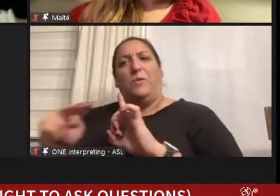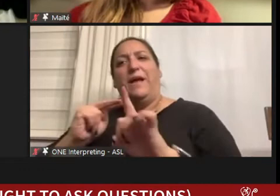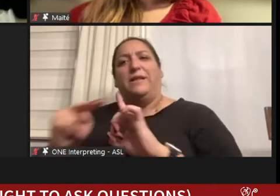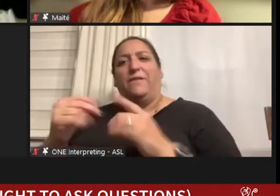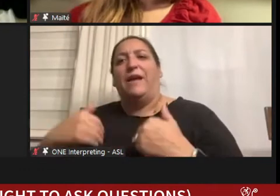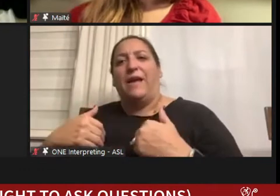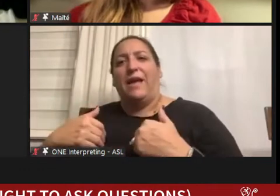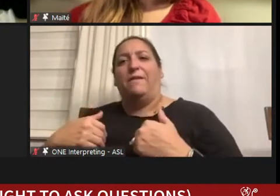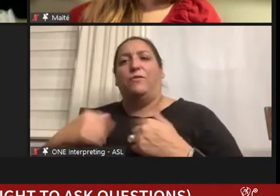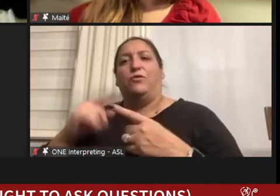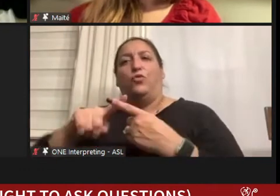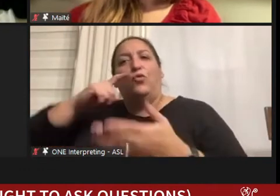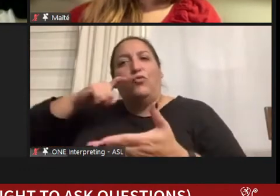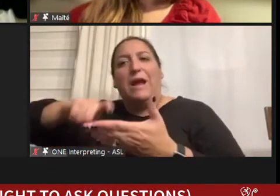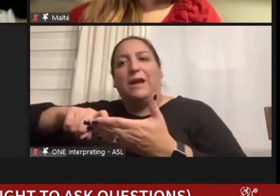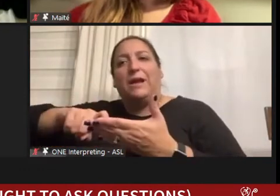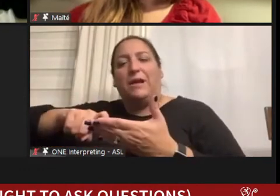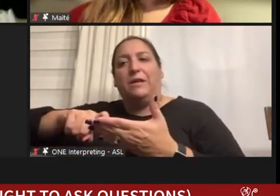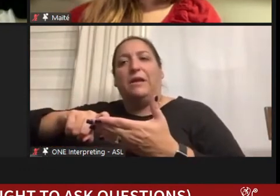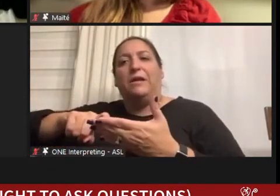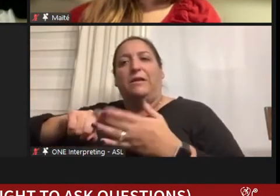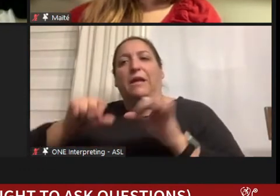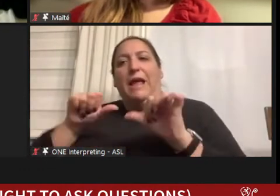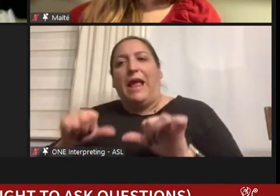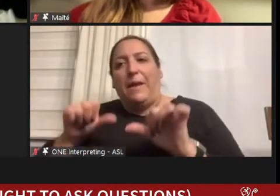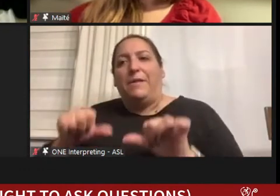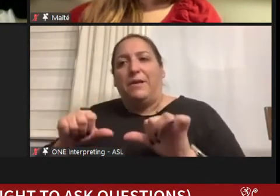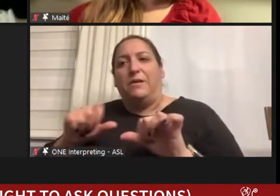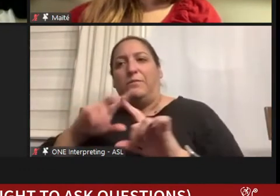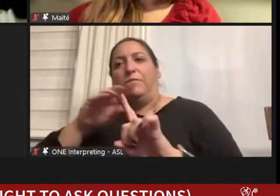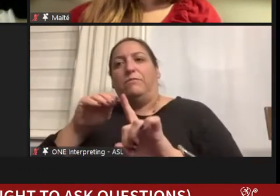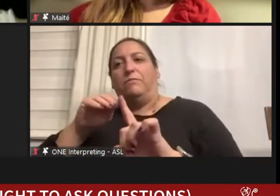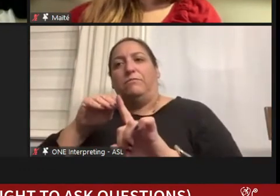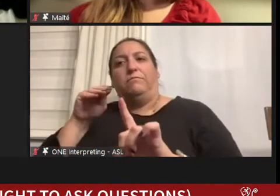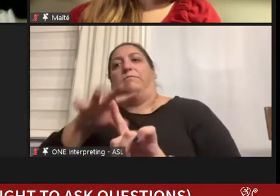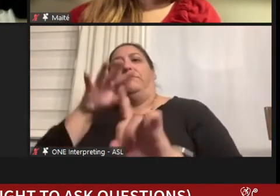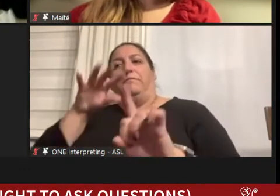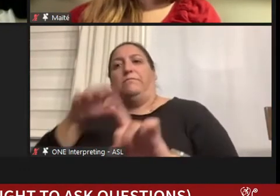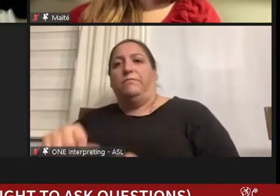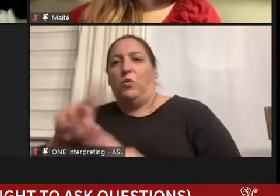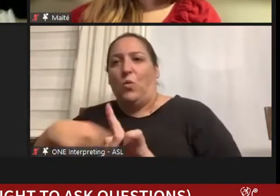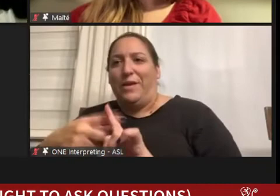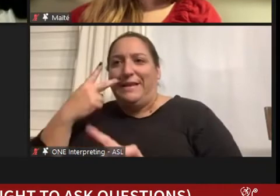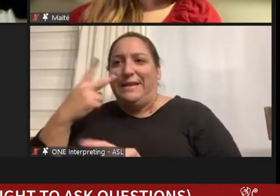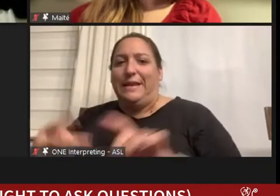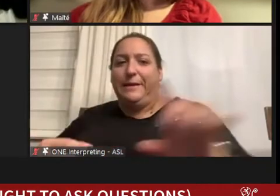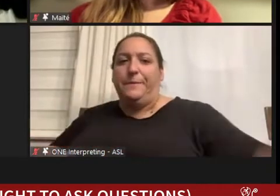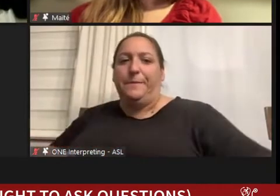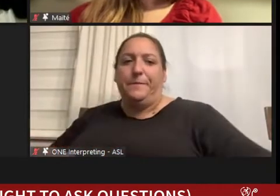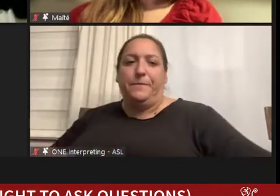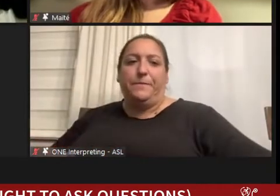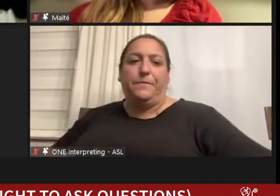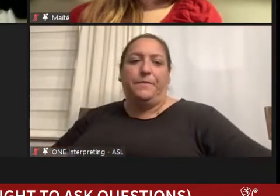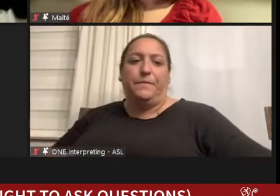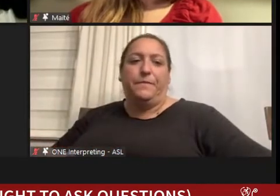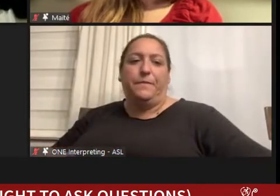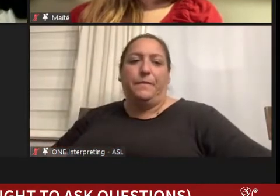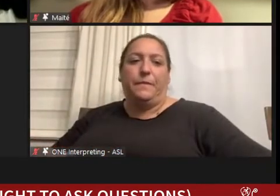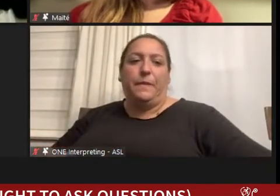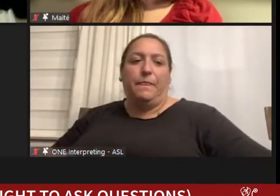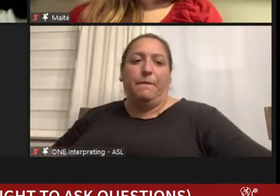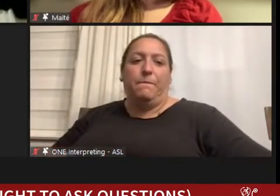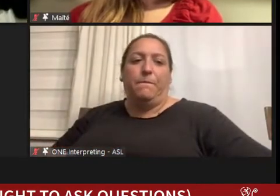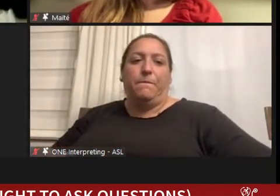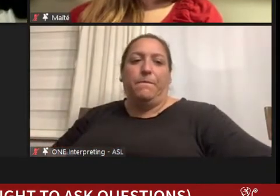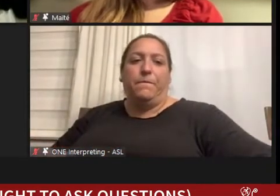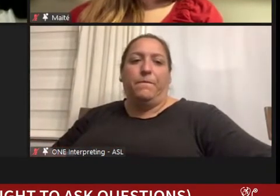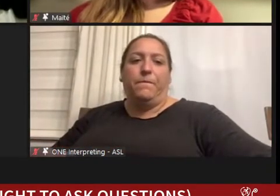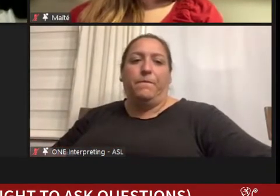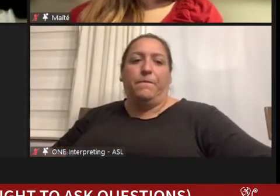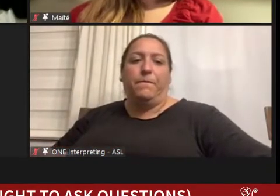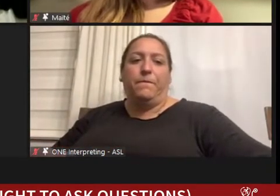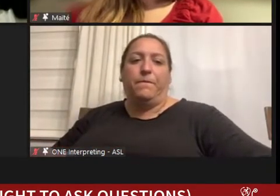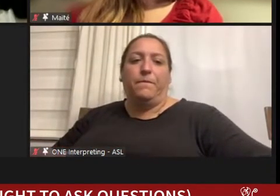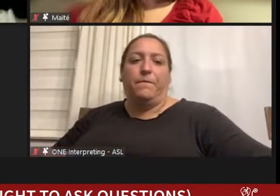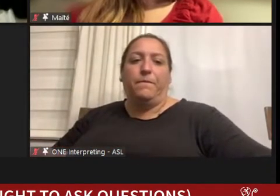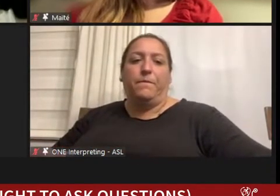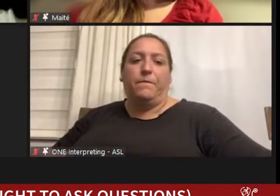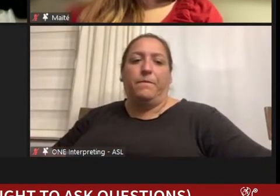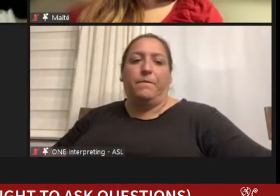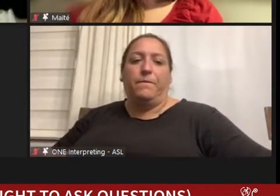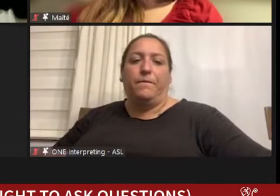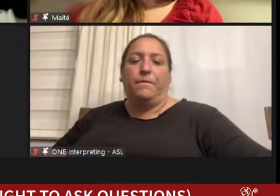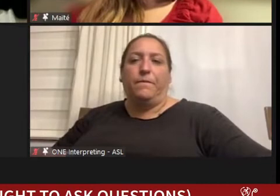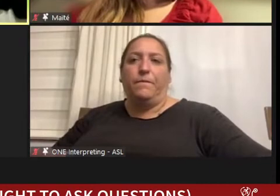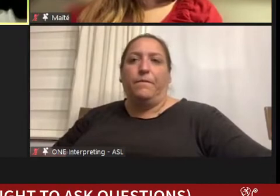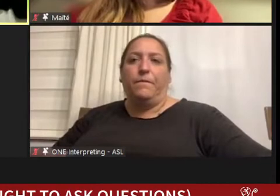recognize ableism and call it out when you see it. >>PETER POULLOS: Anyone else?